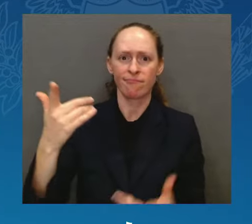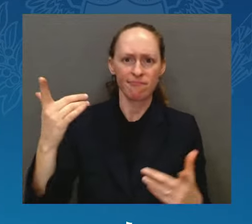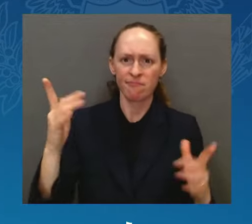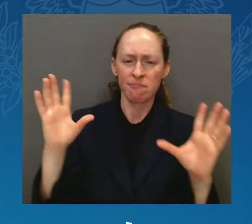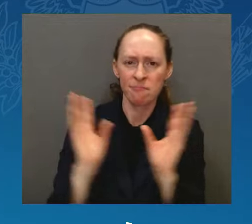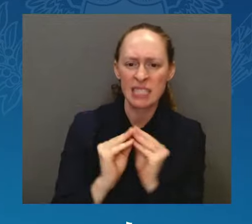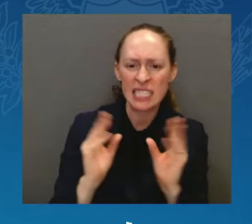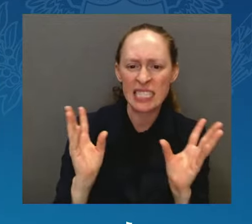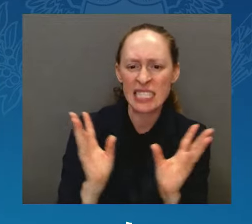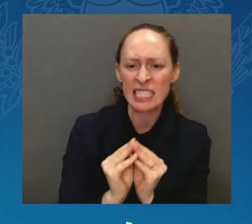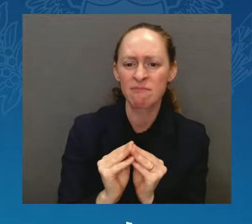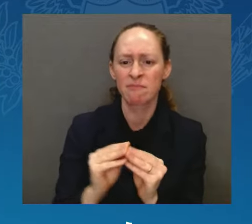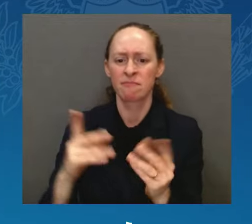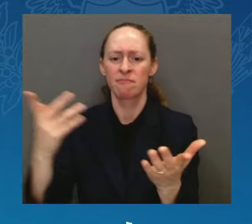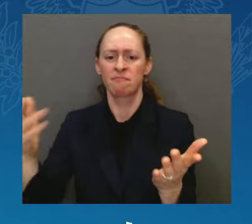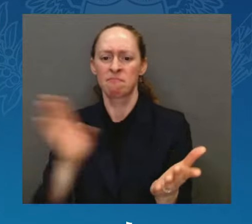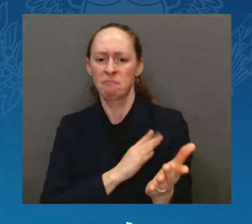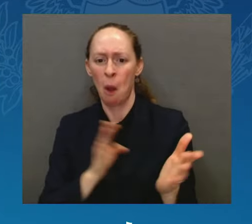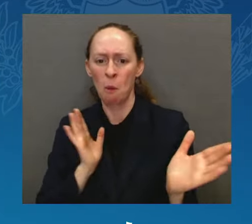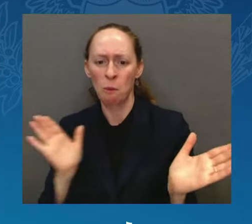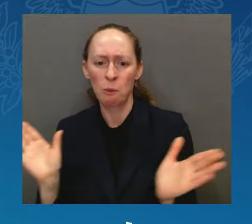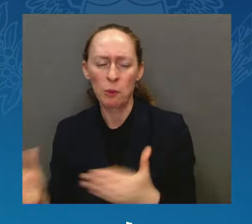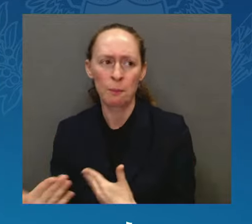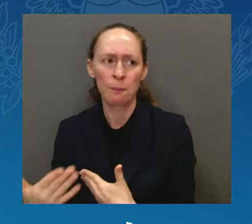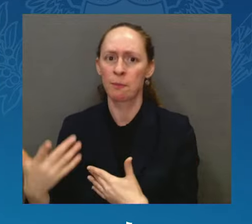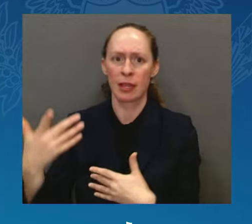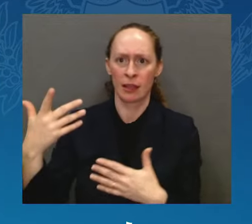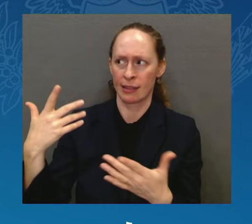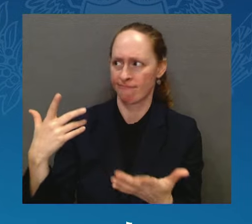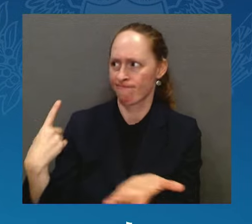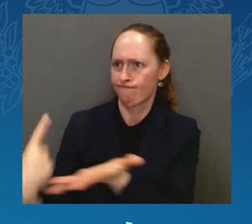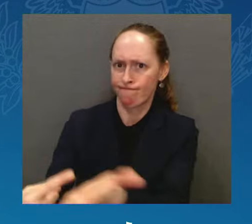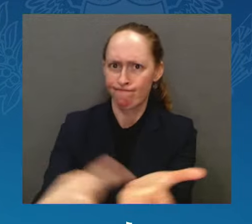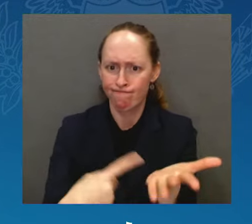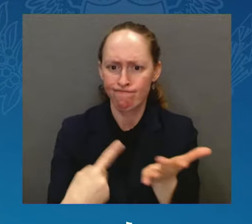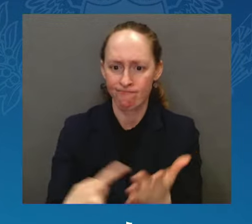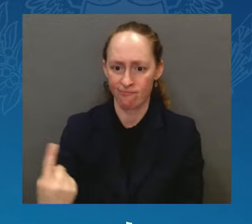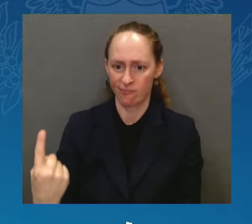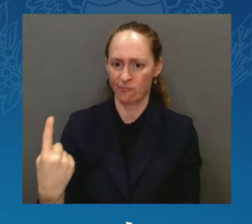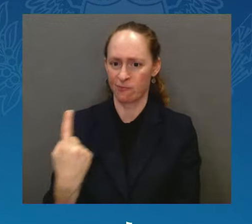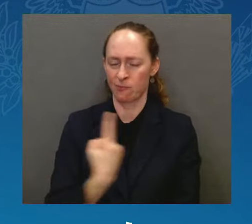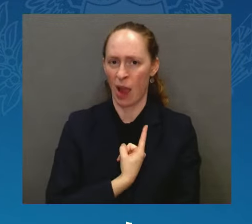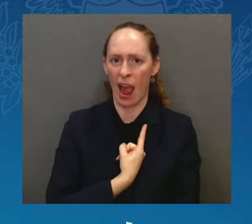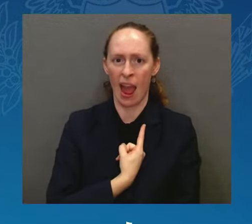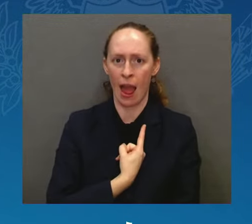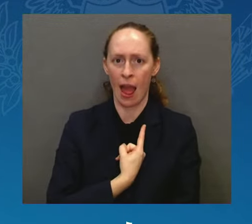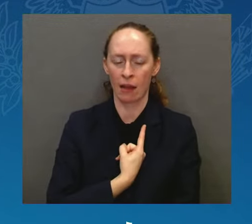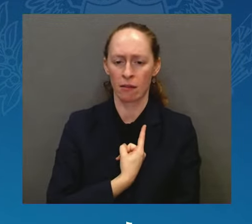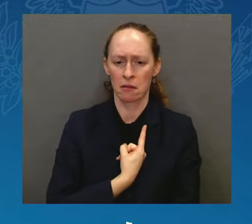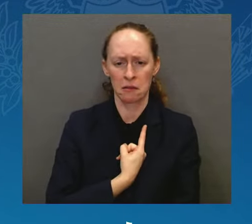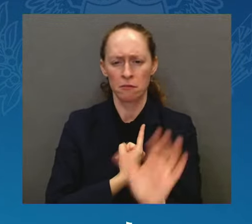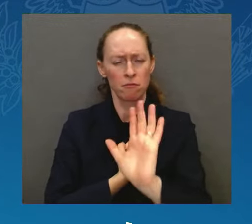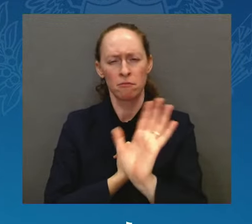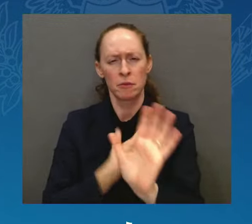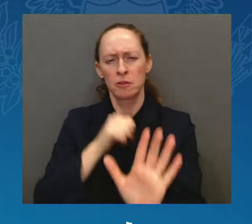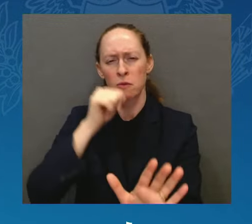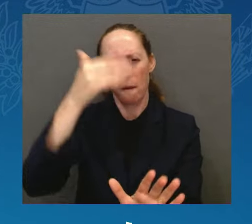And what I want you to remember is to never walk in those rooms and feel alone.